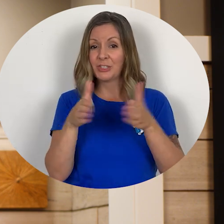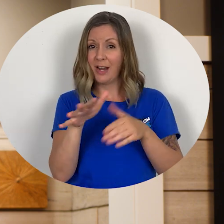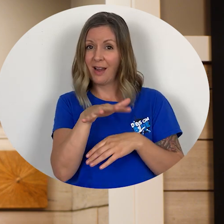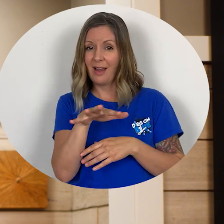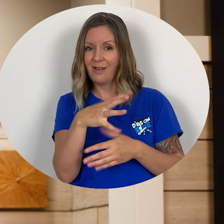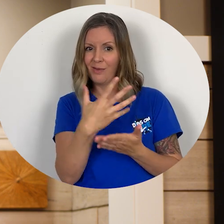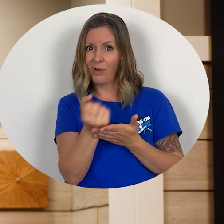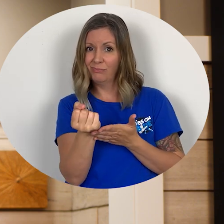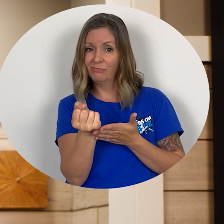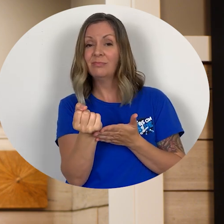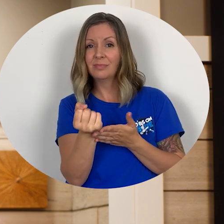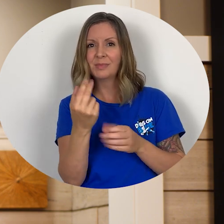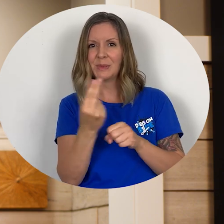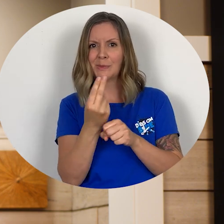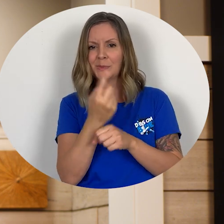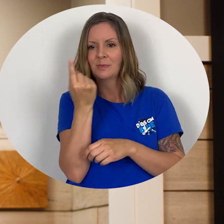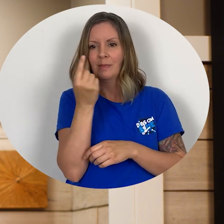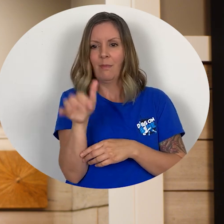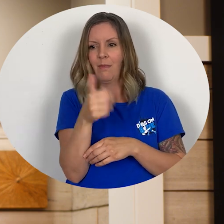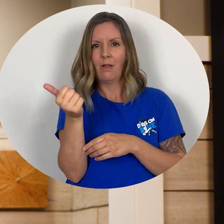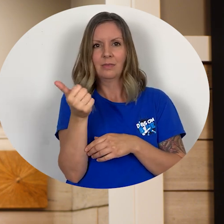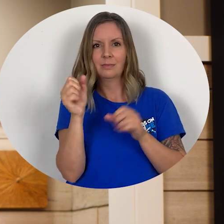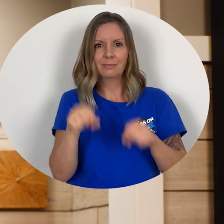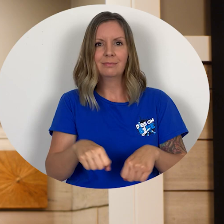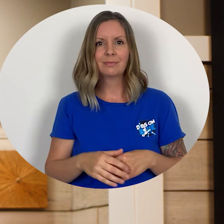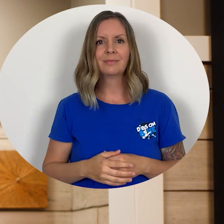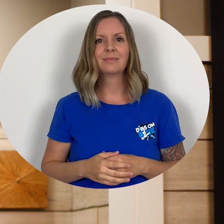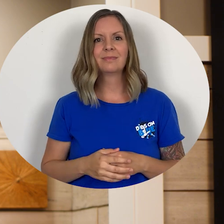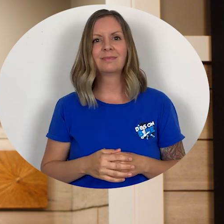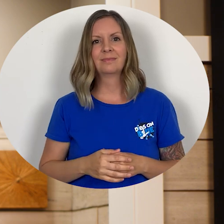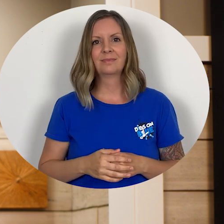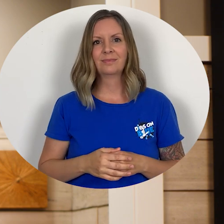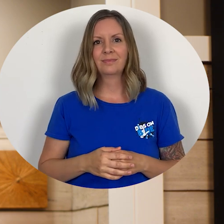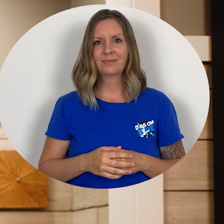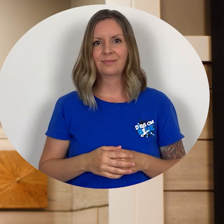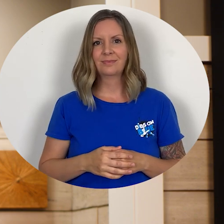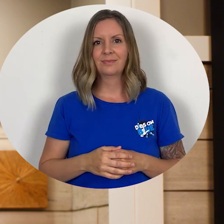time. Also if you ever need a Power Token and the supply runs out, just use a suitable